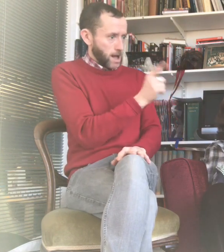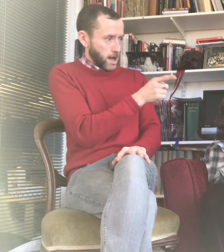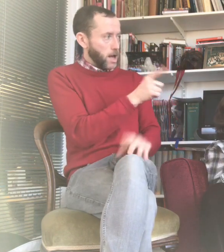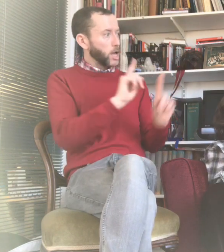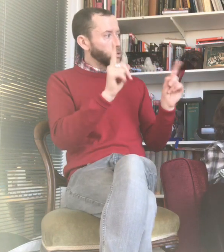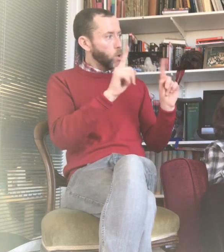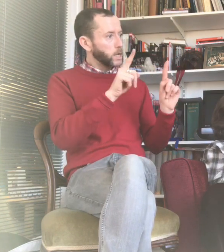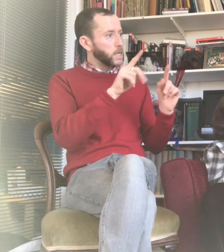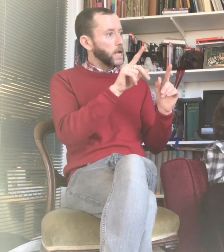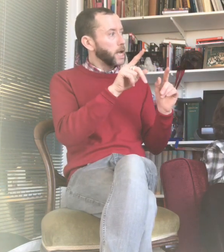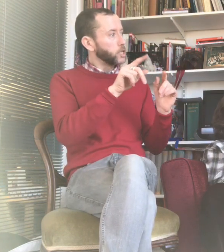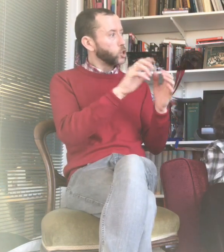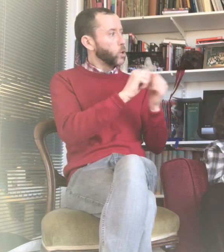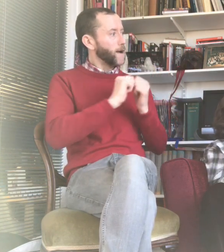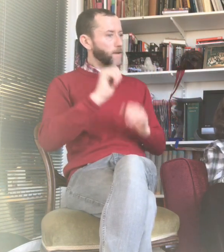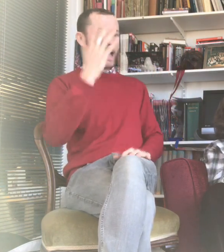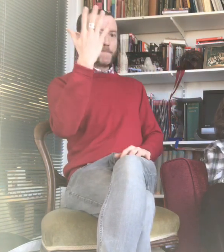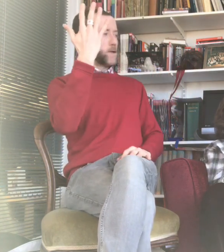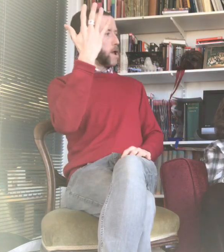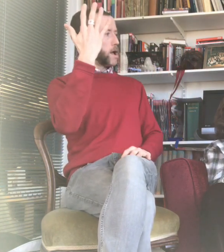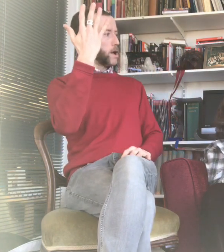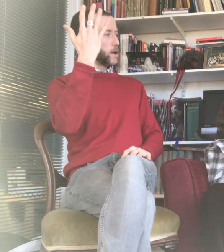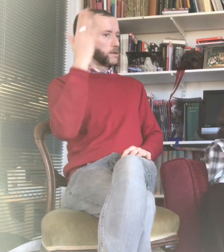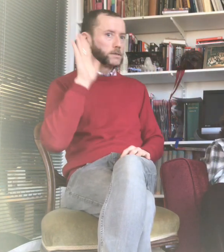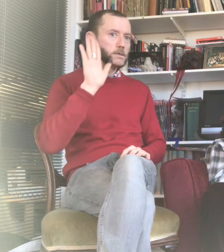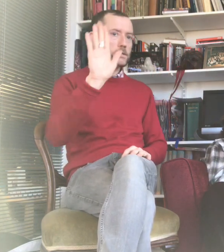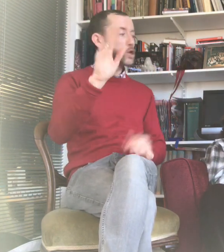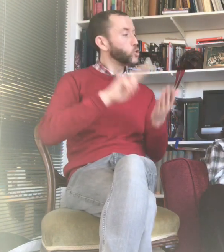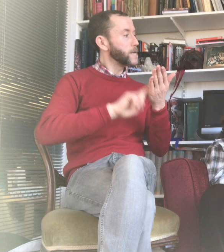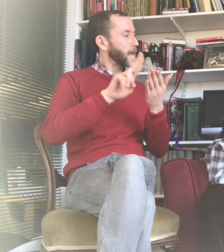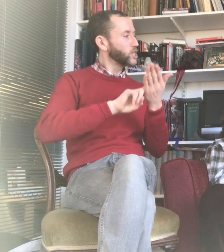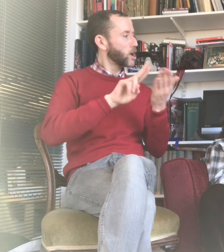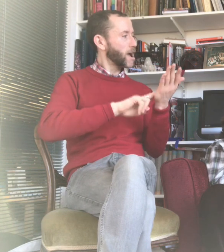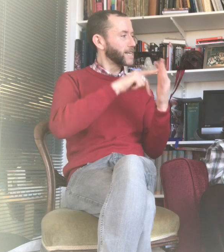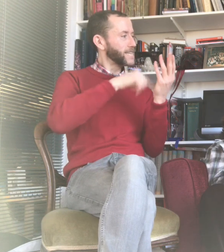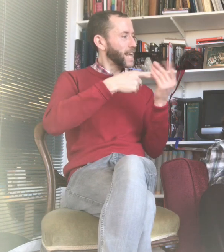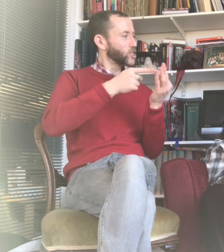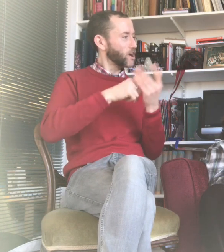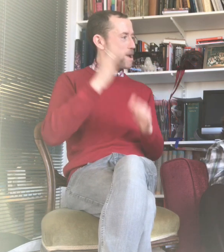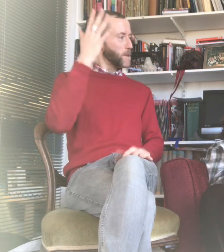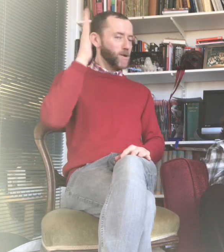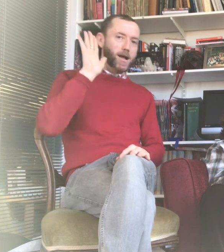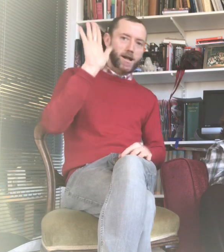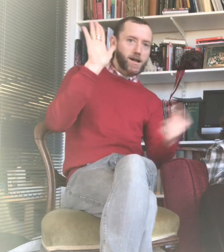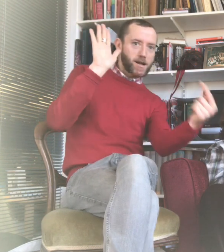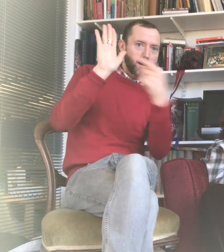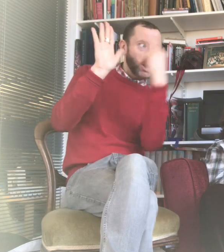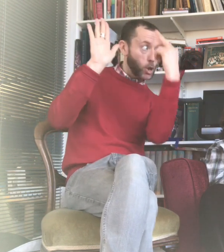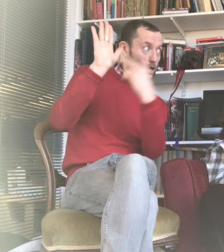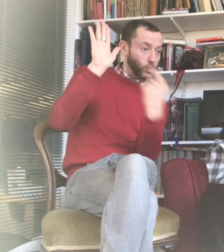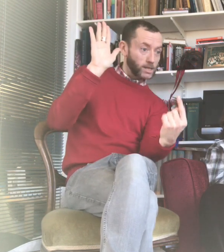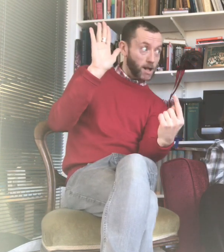hold a mirror up to nature." And I think it's our responsibility as a company